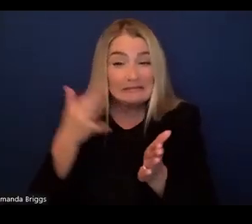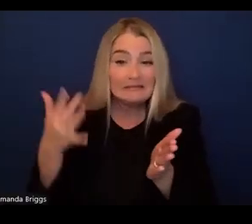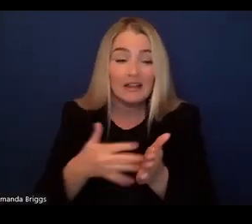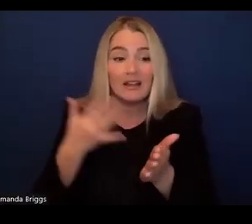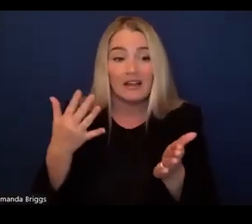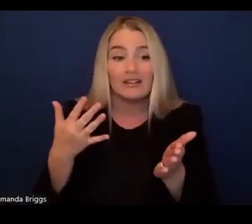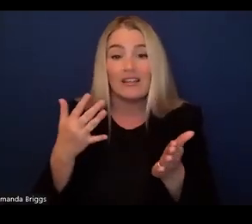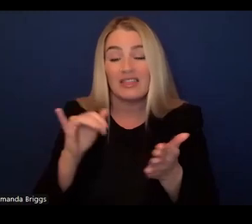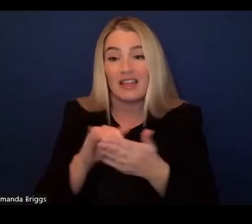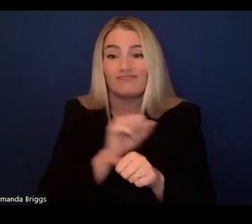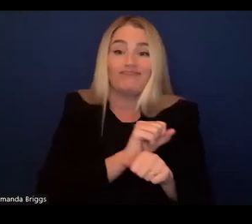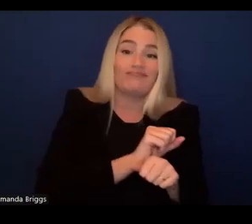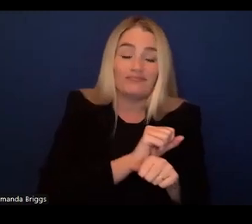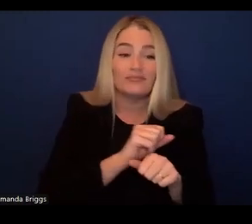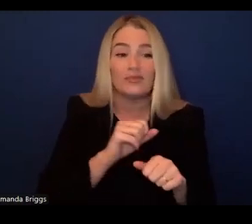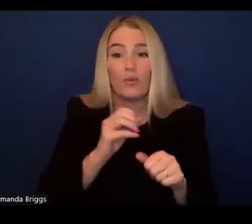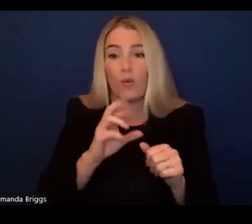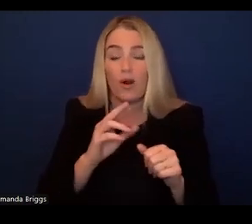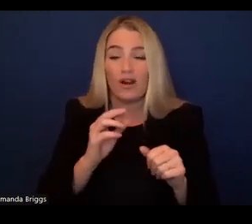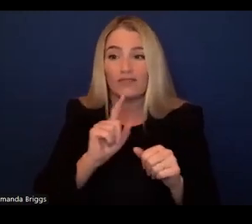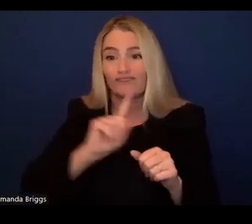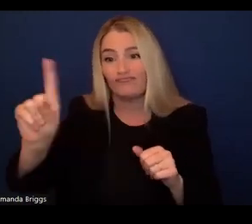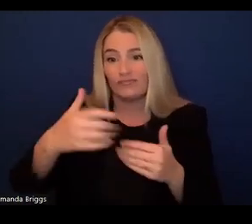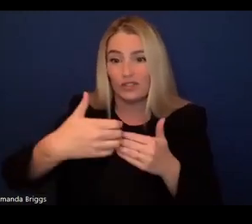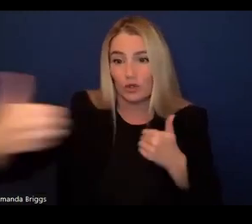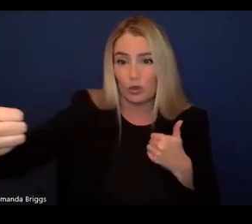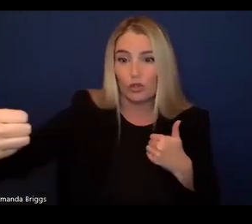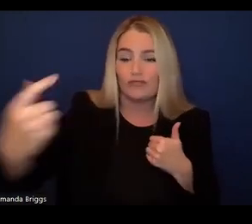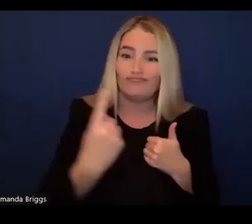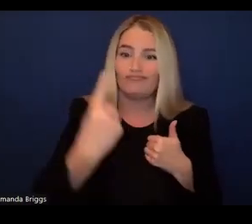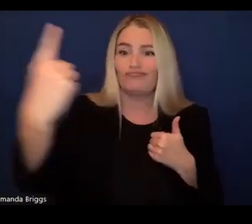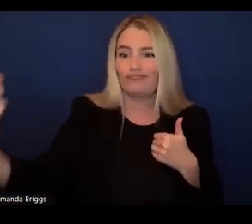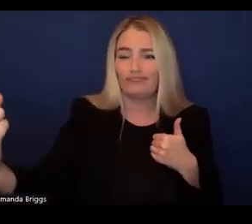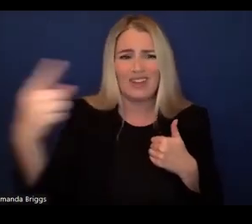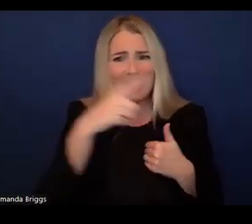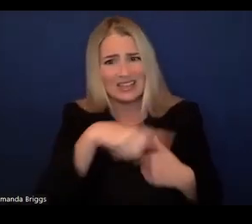Restraint or seclusion? These tactics are not okay.